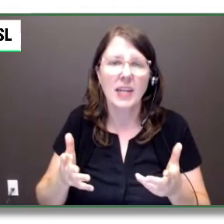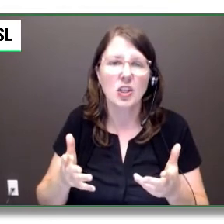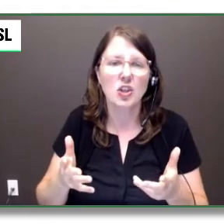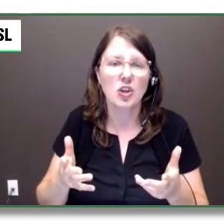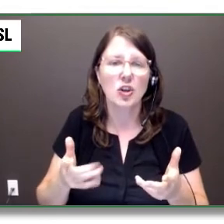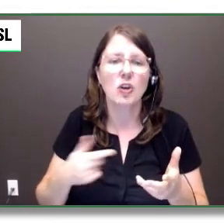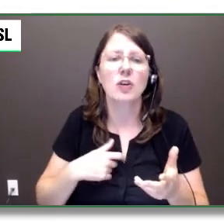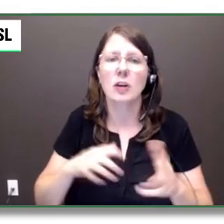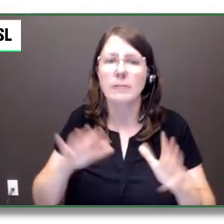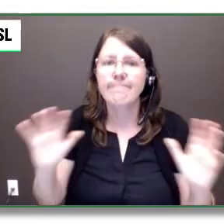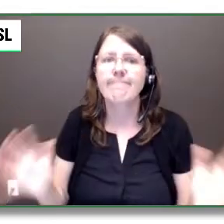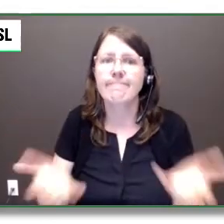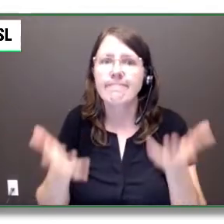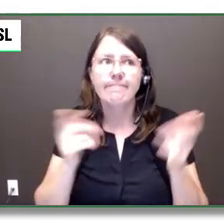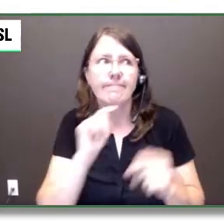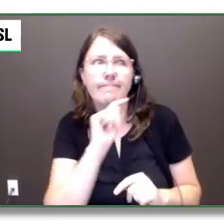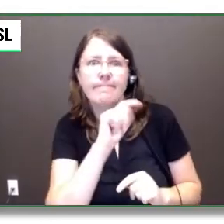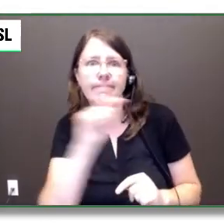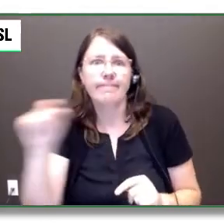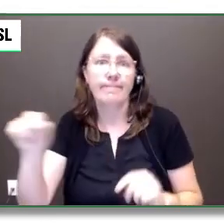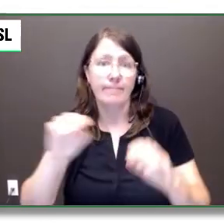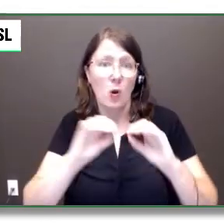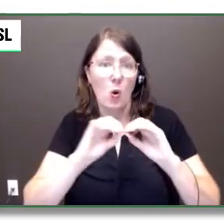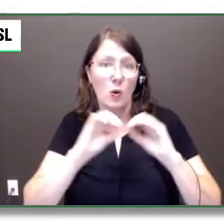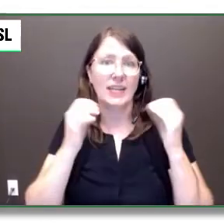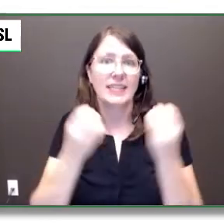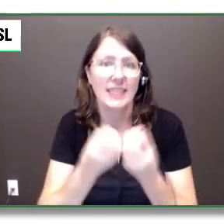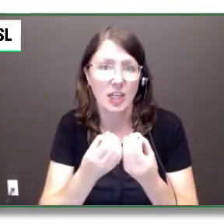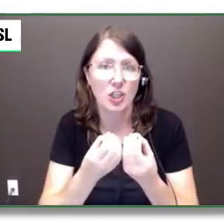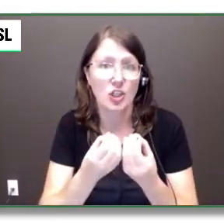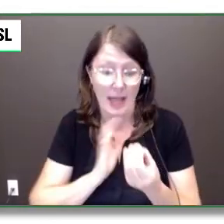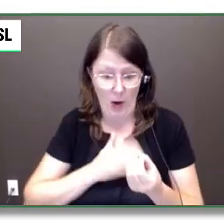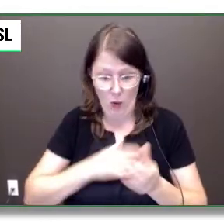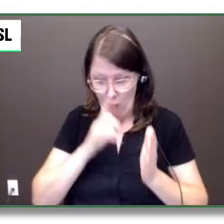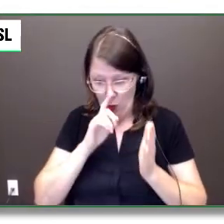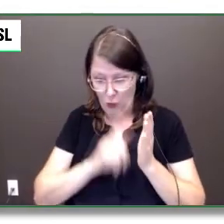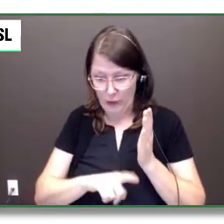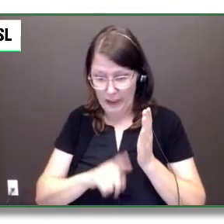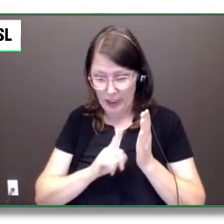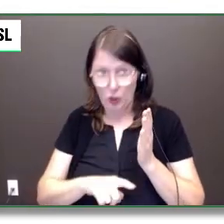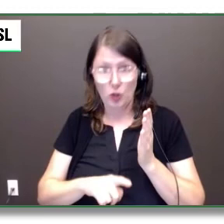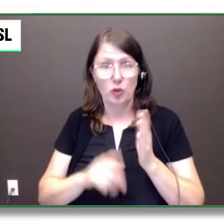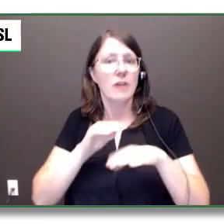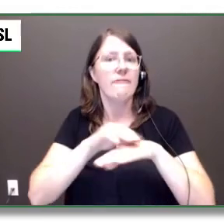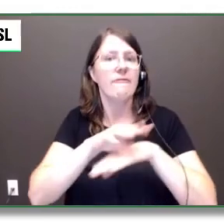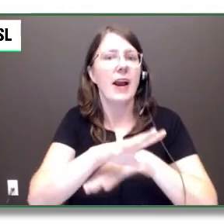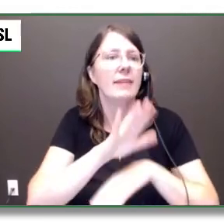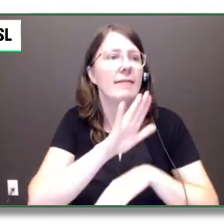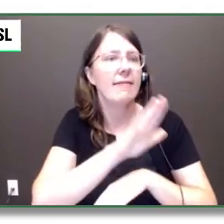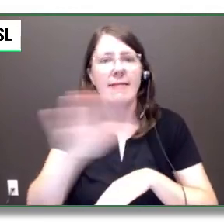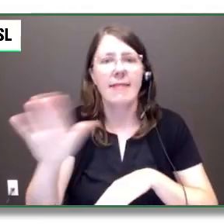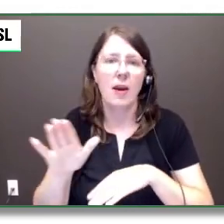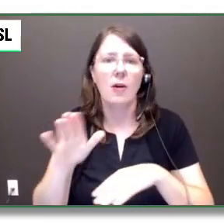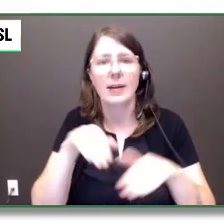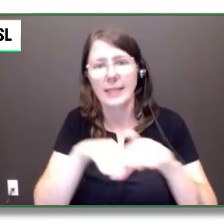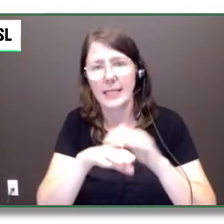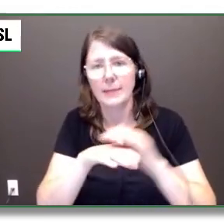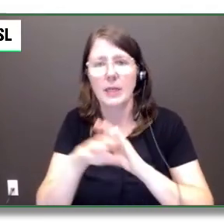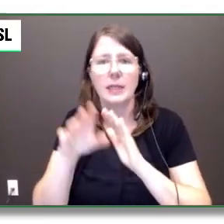embedding into their own um accessibility strategy. So it hopefully that will be ways that we can move those things forward.